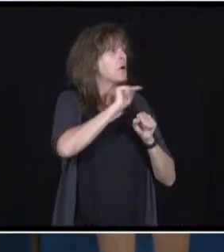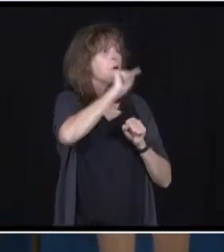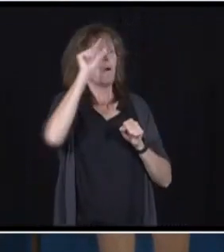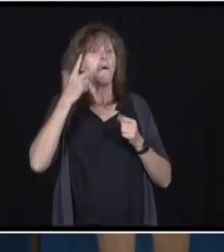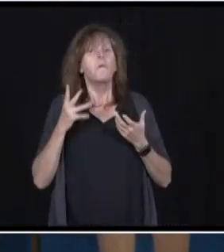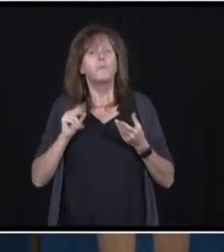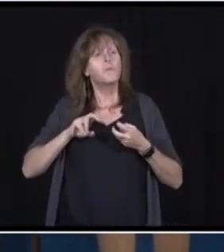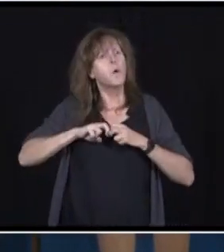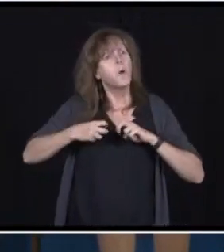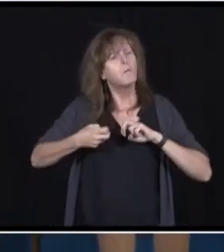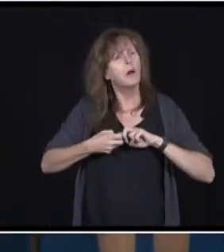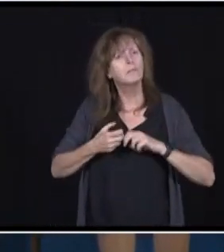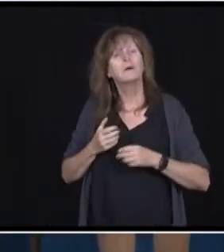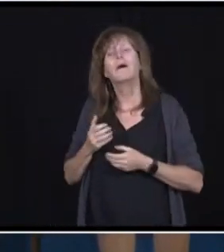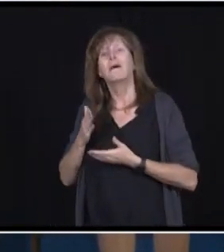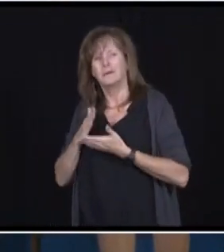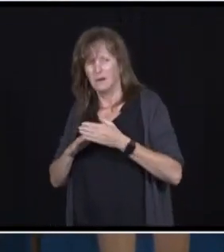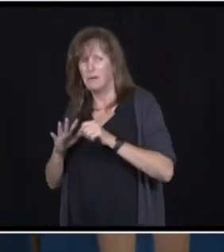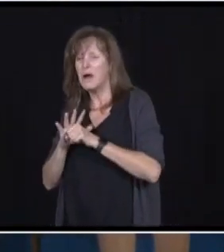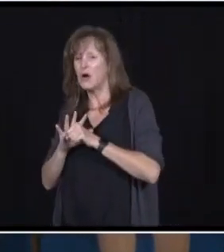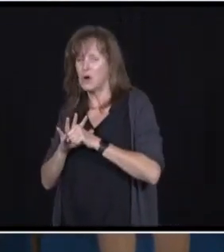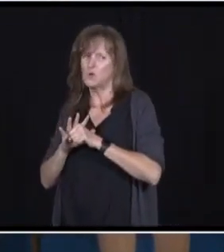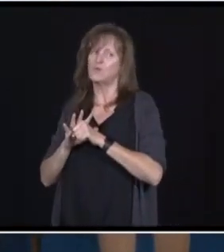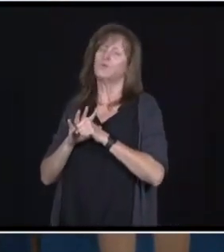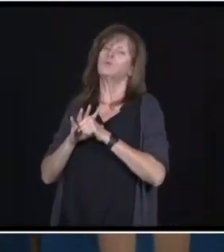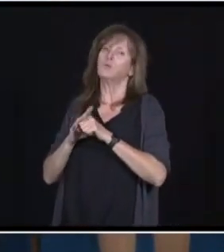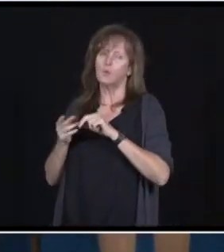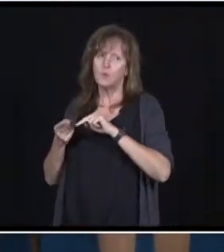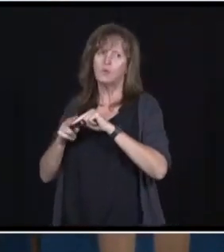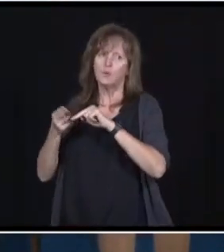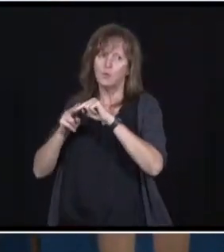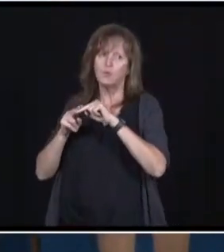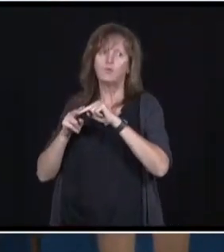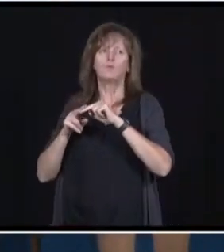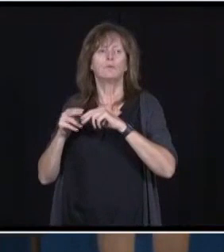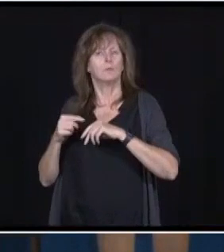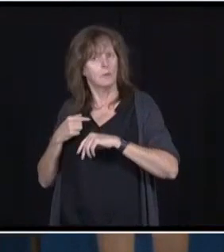This is an area of concern that is been raised to our attention.